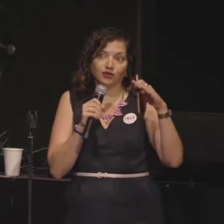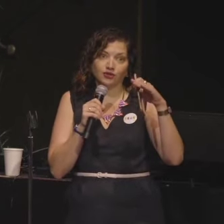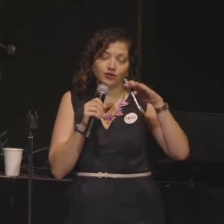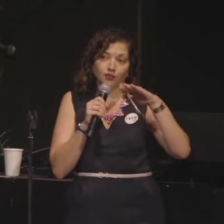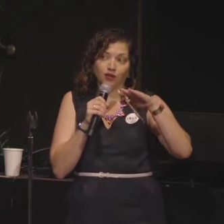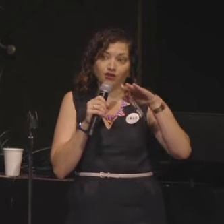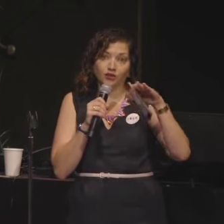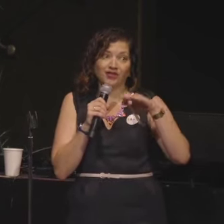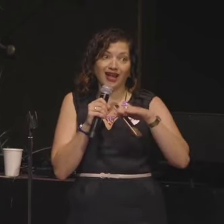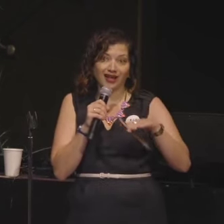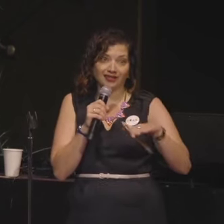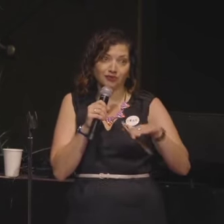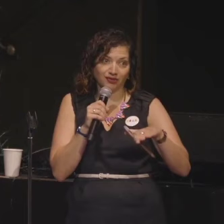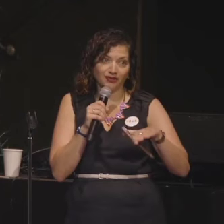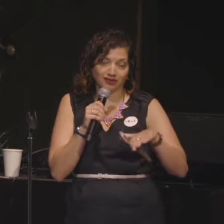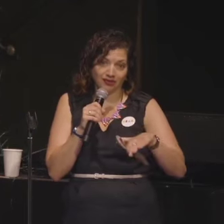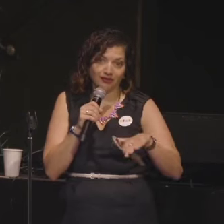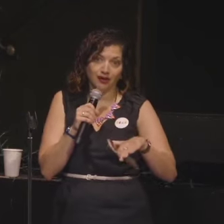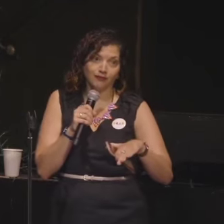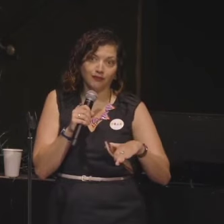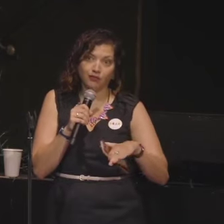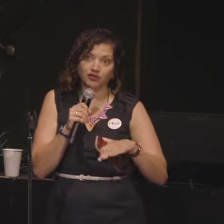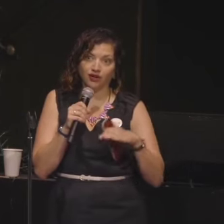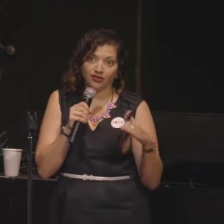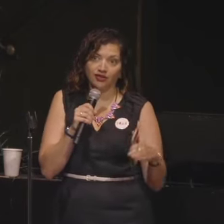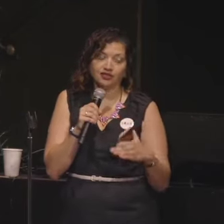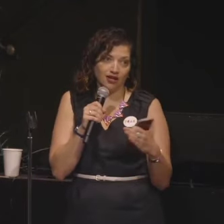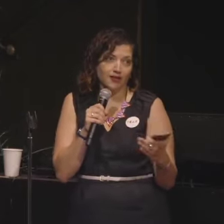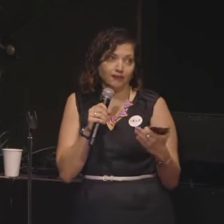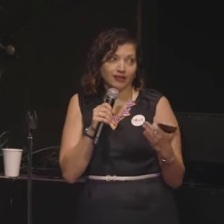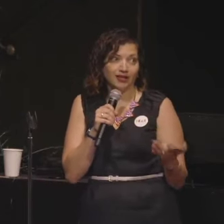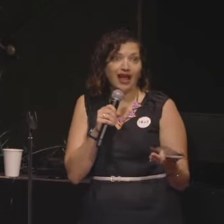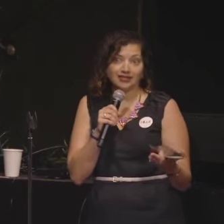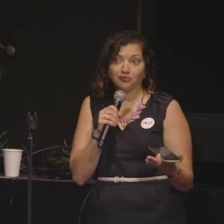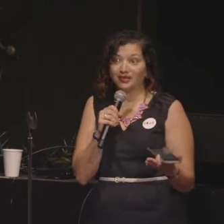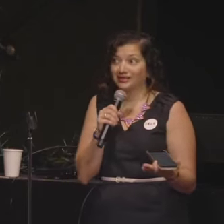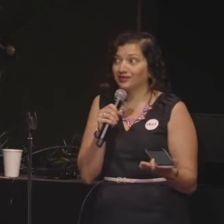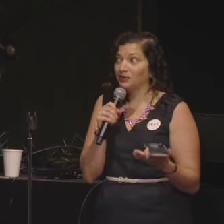and also with the access price. Almost all the theaters have access prices,